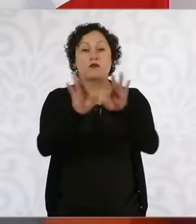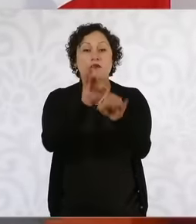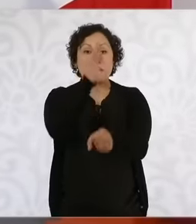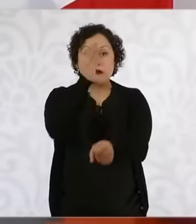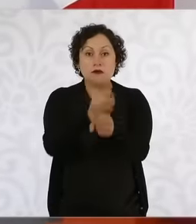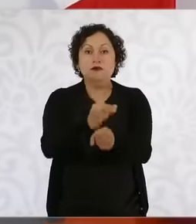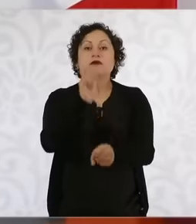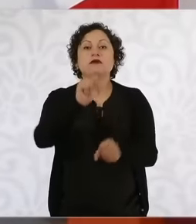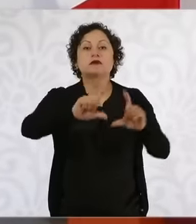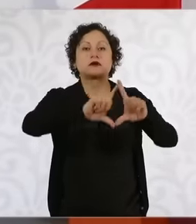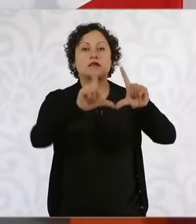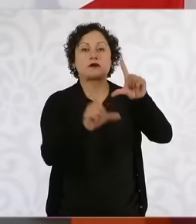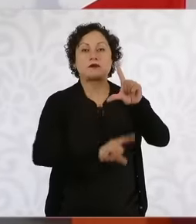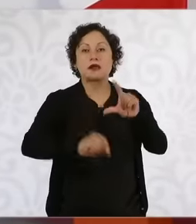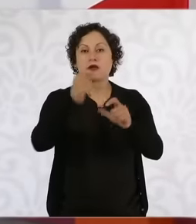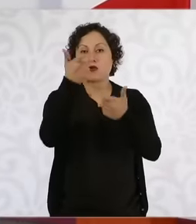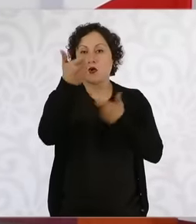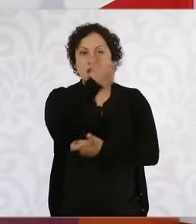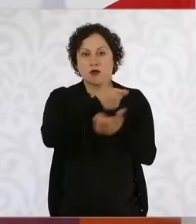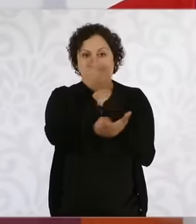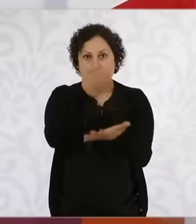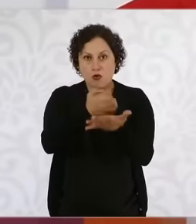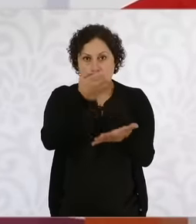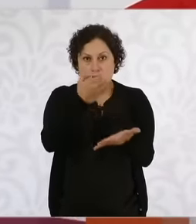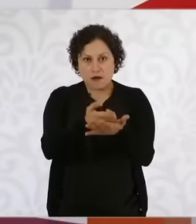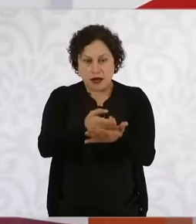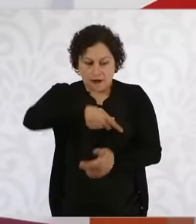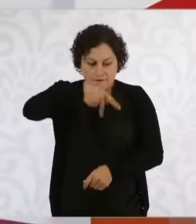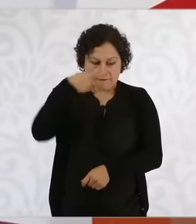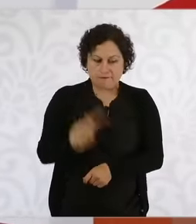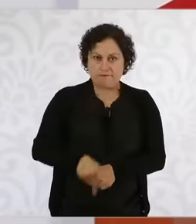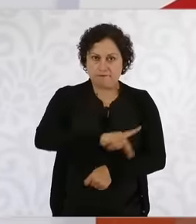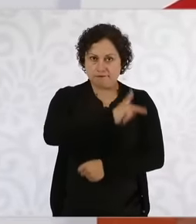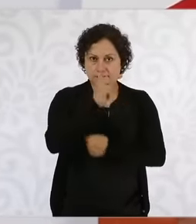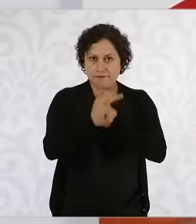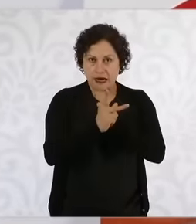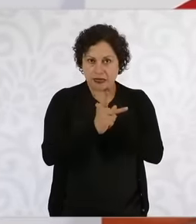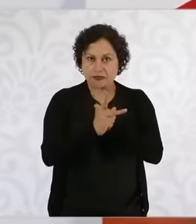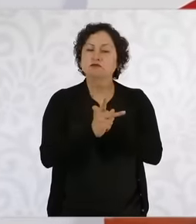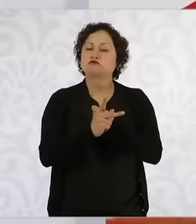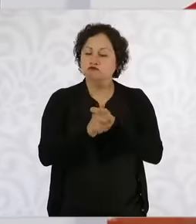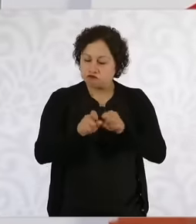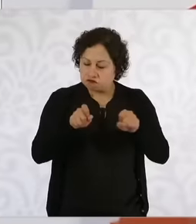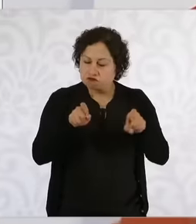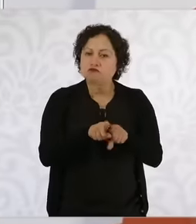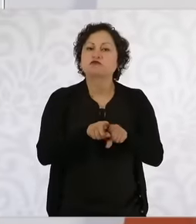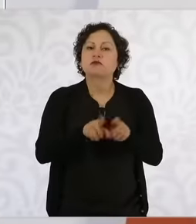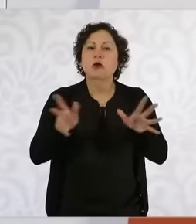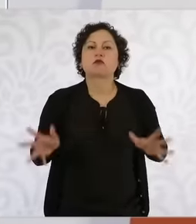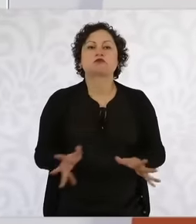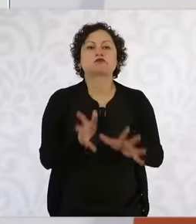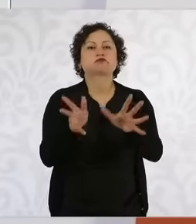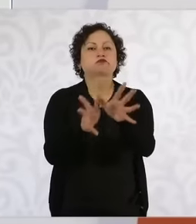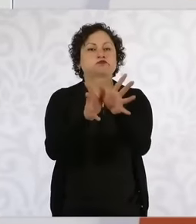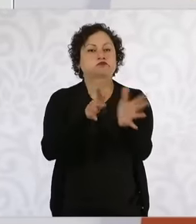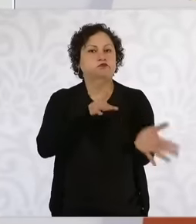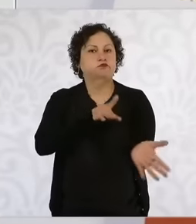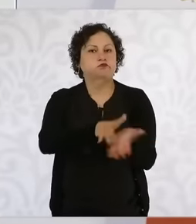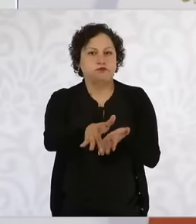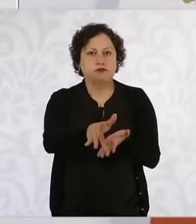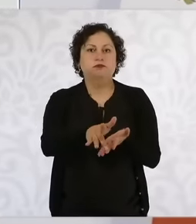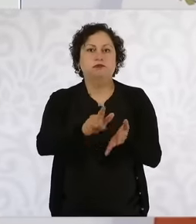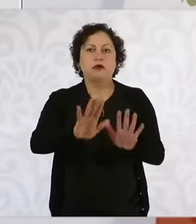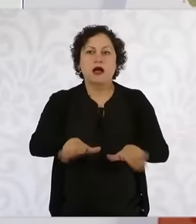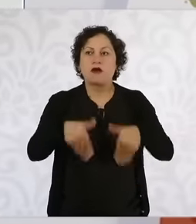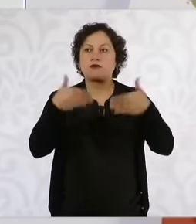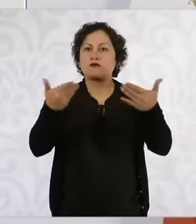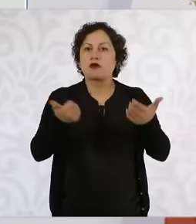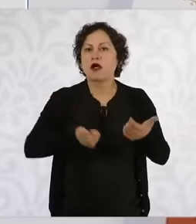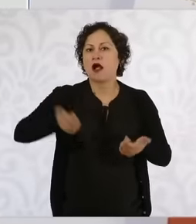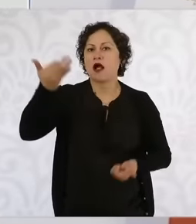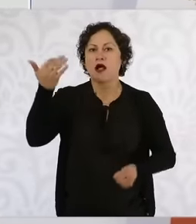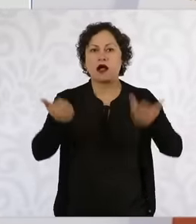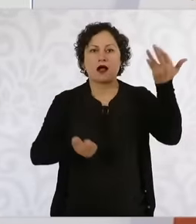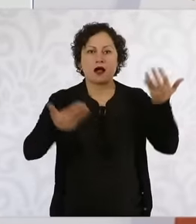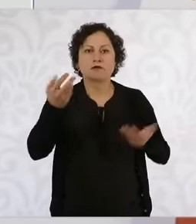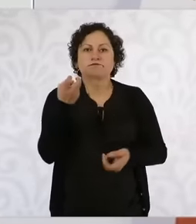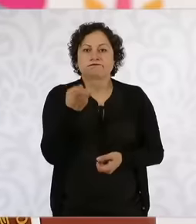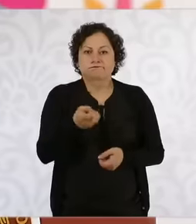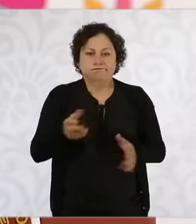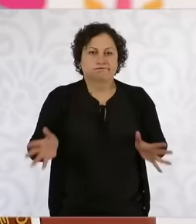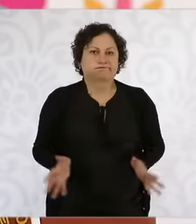the national production of inputs of goods that we are importing from other countries where there is no